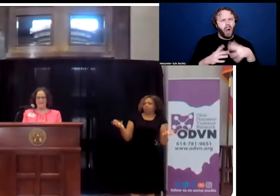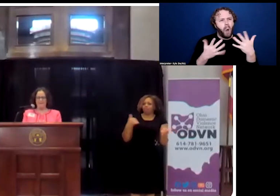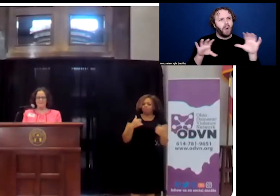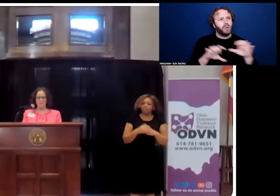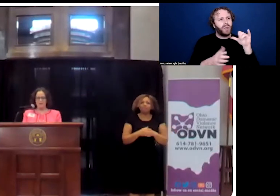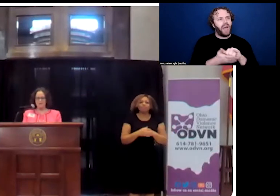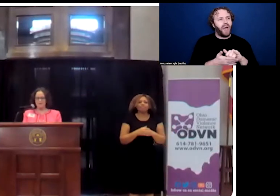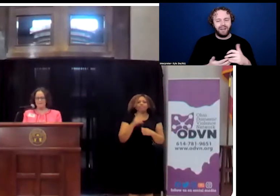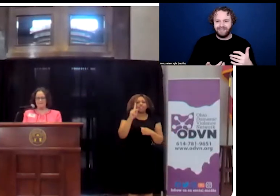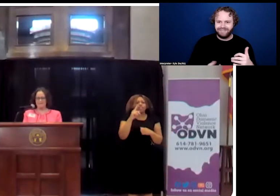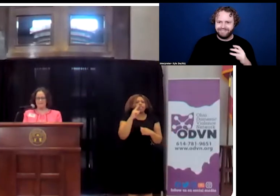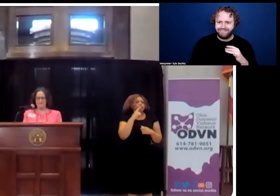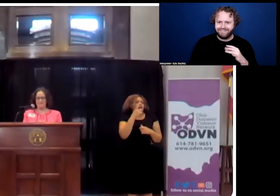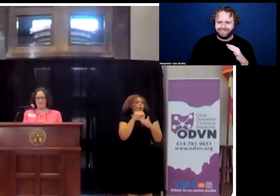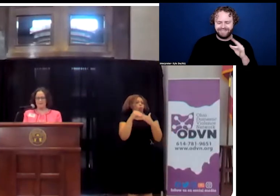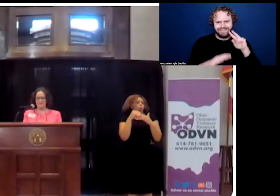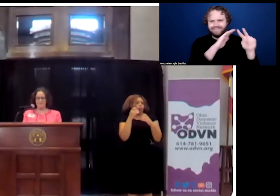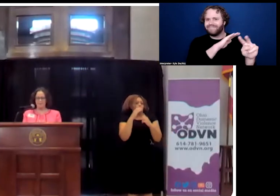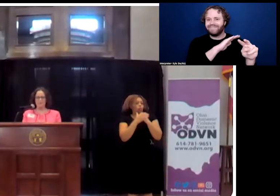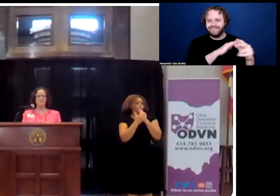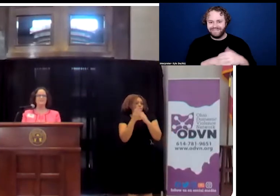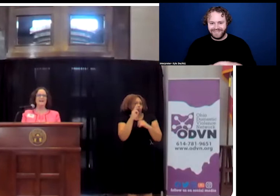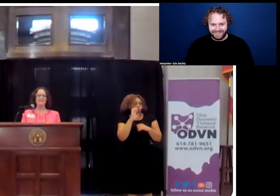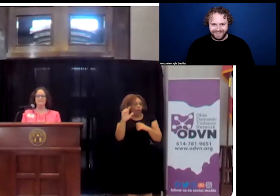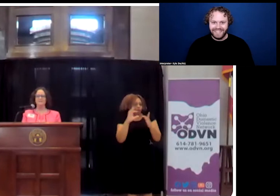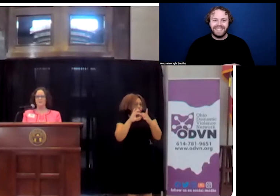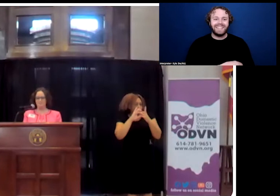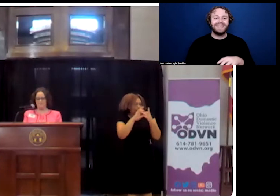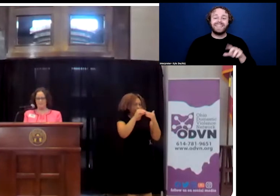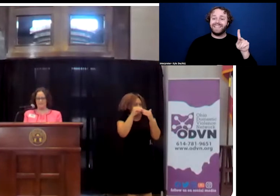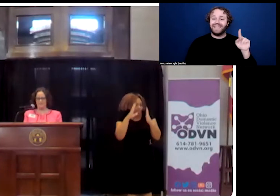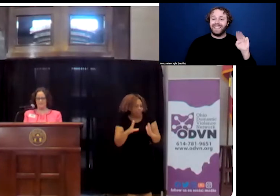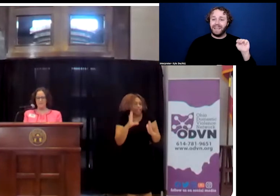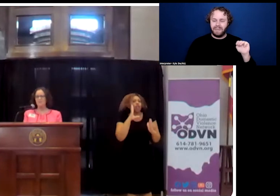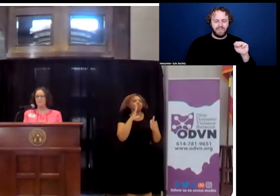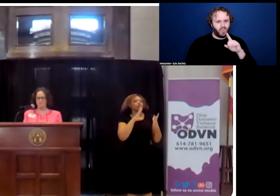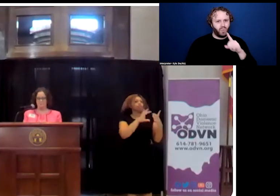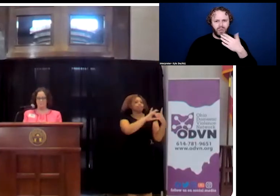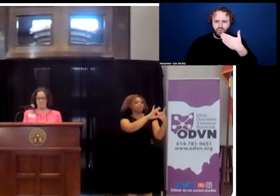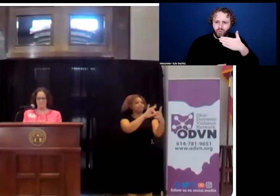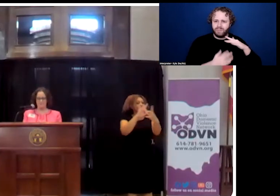Kim is a well-connected leader in Stark County who has shown a talent for bringing people together to improve services.